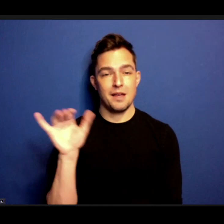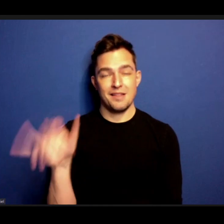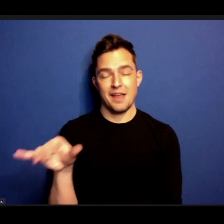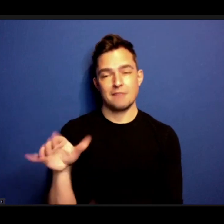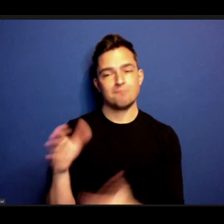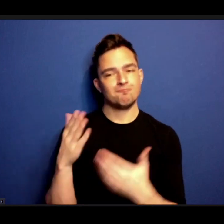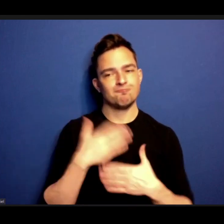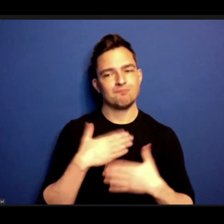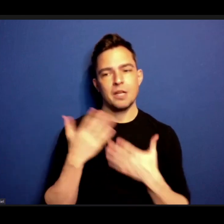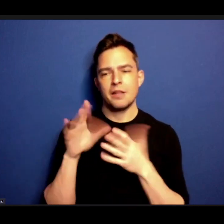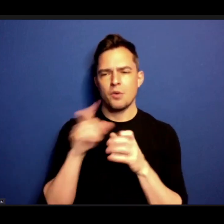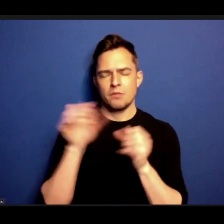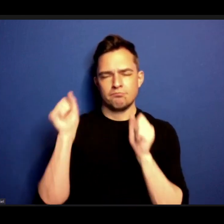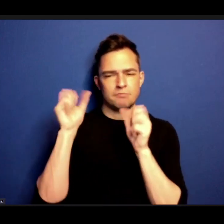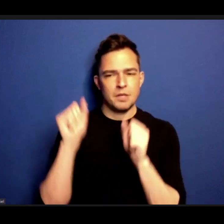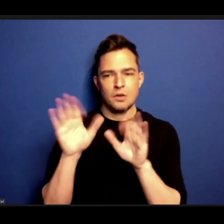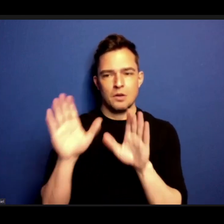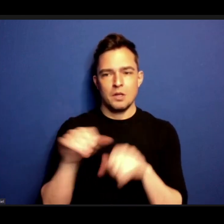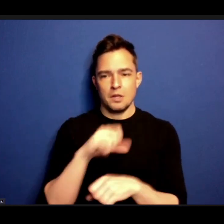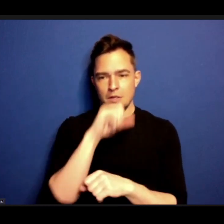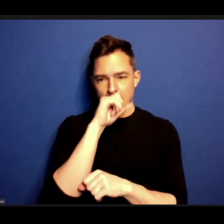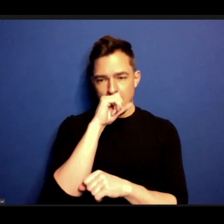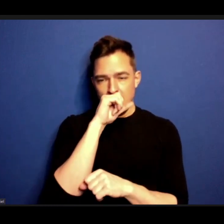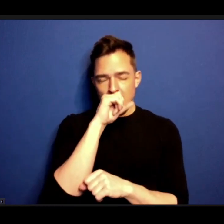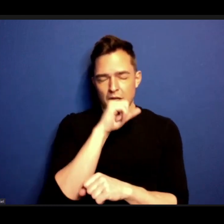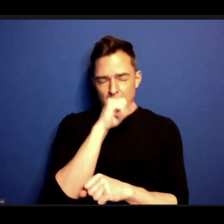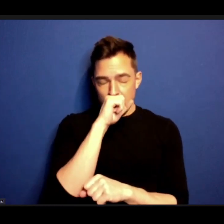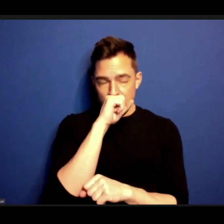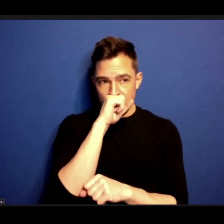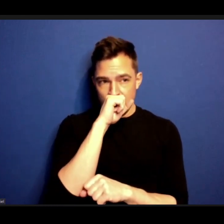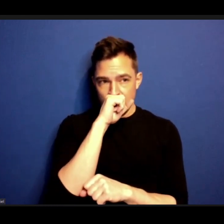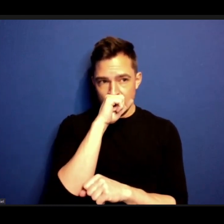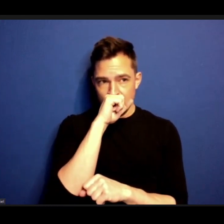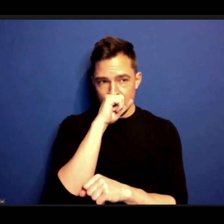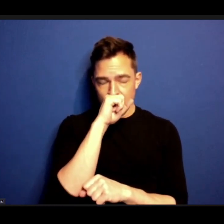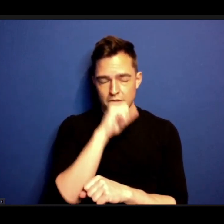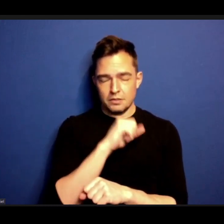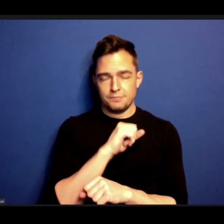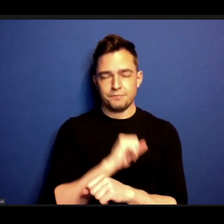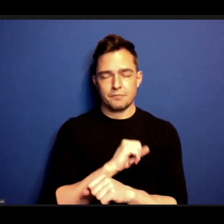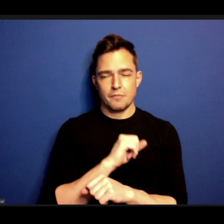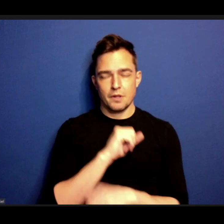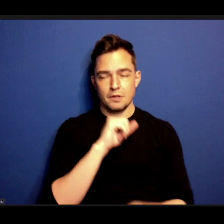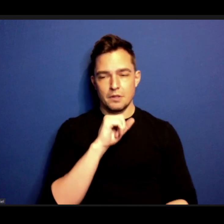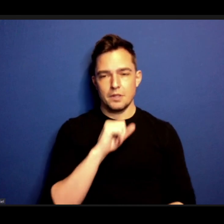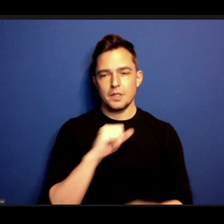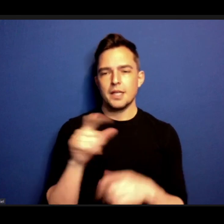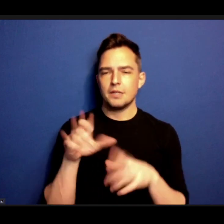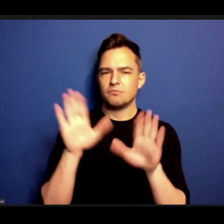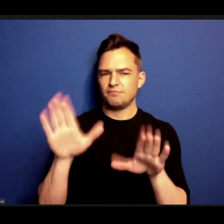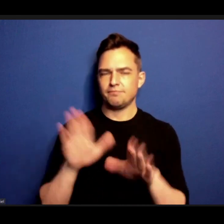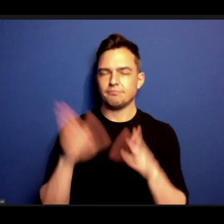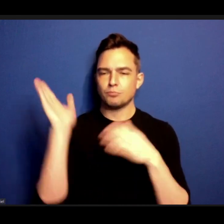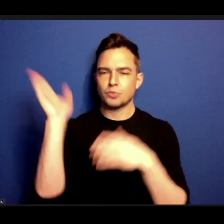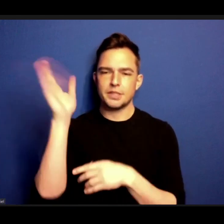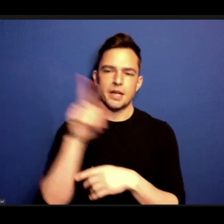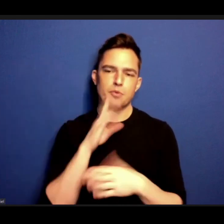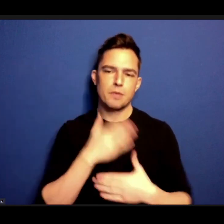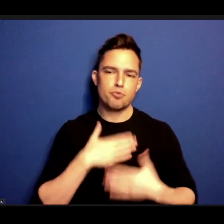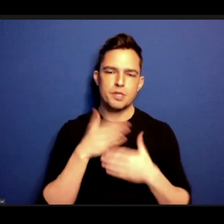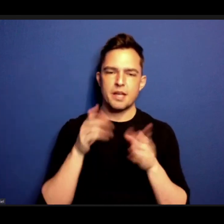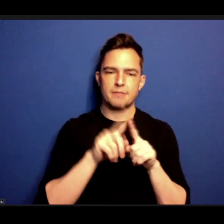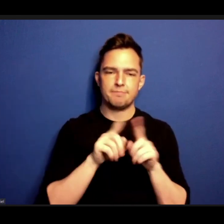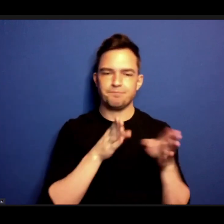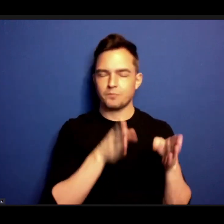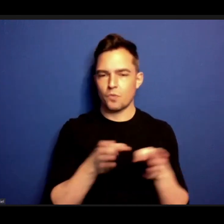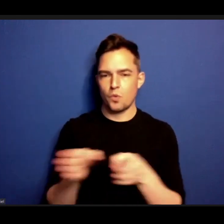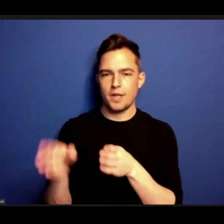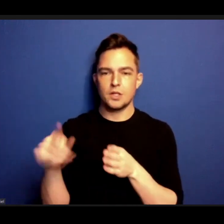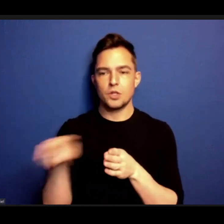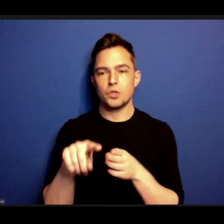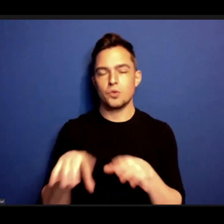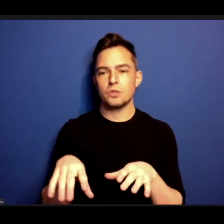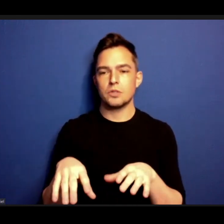phenomenal presentation. And I really appreciate the ways that you took up and also explained